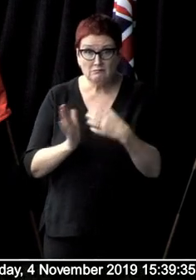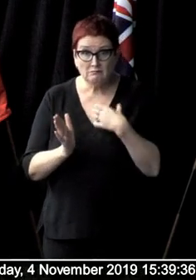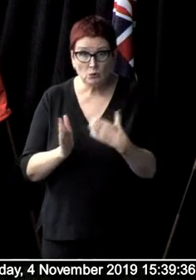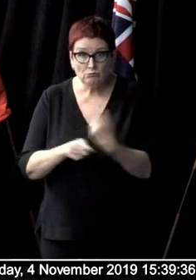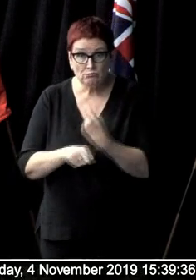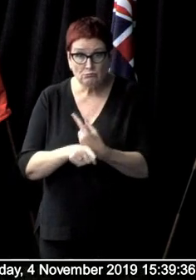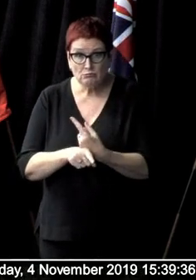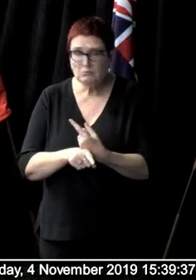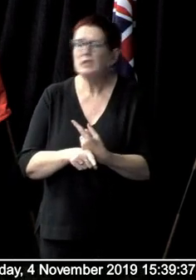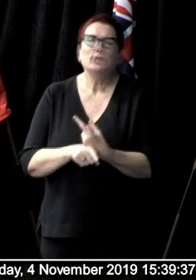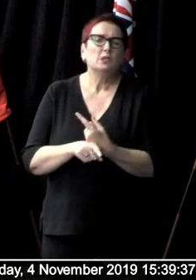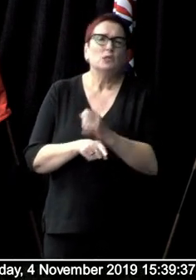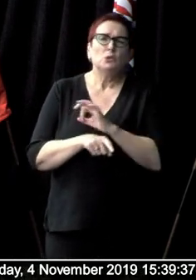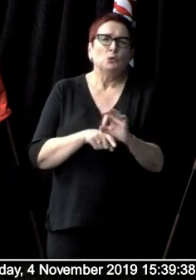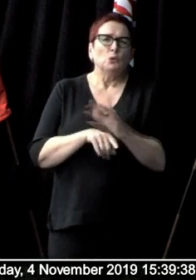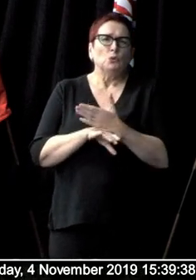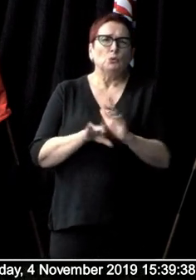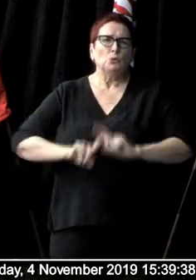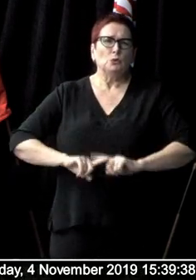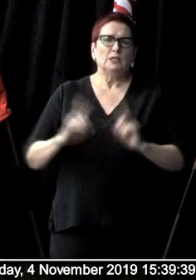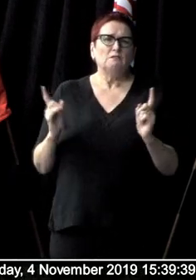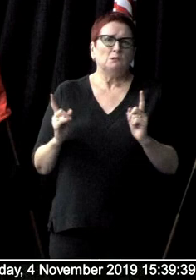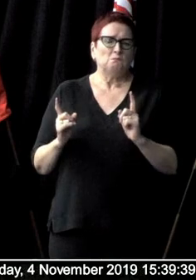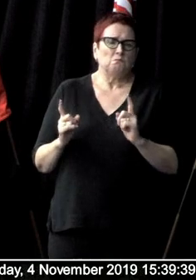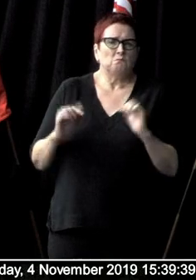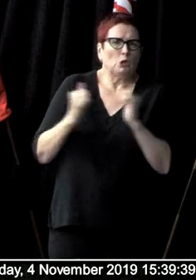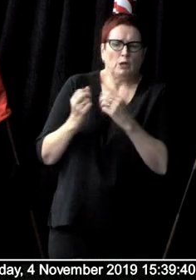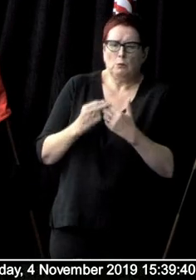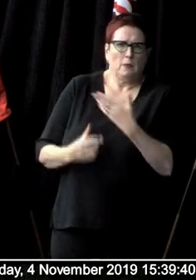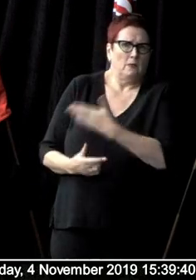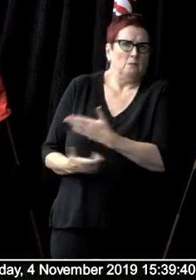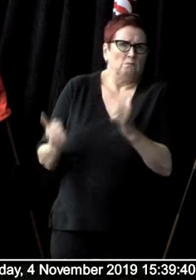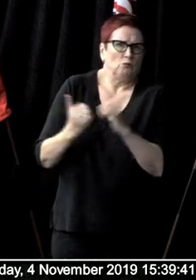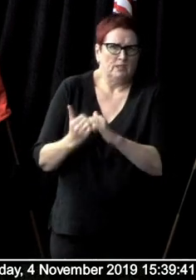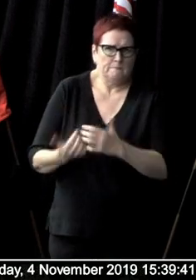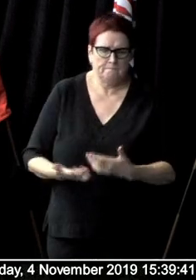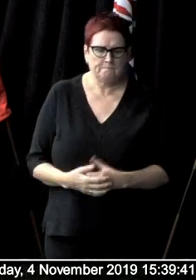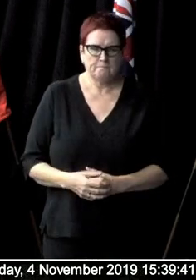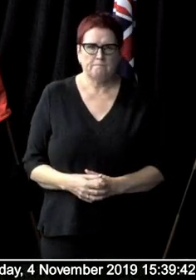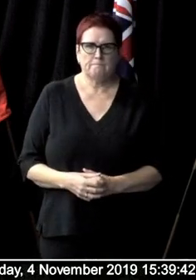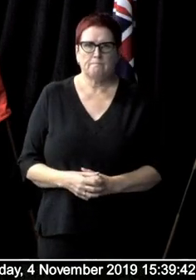No, nothing new from what I’ve already said just before about our